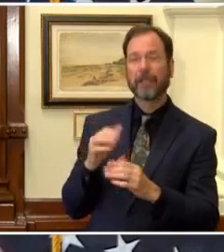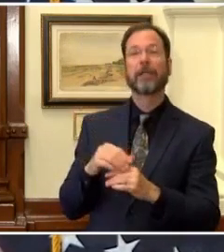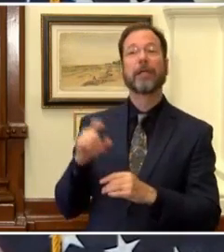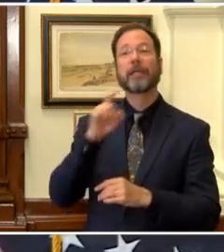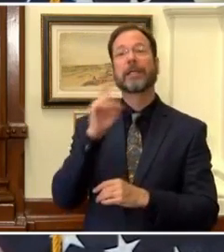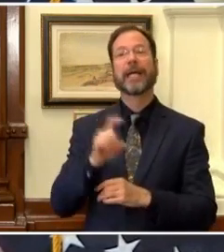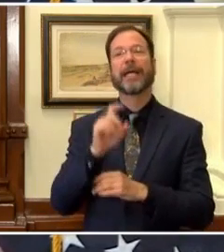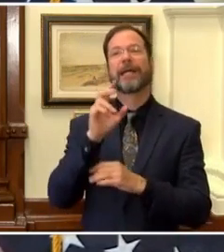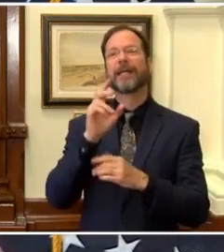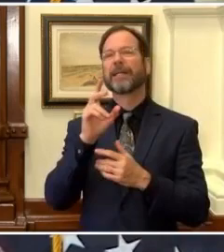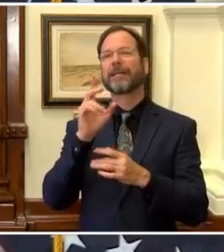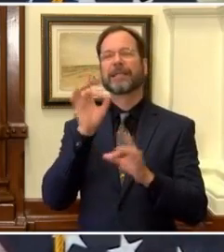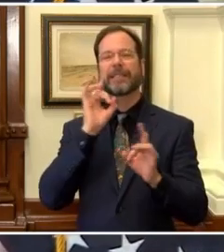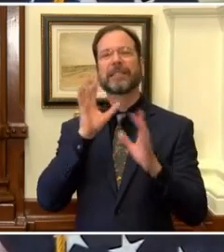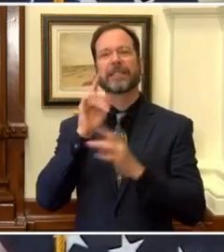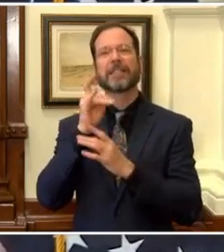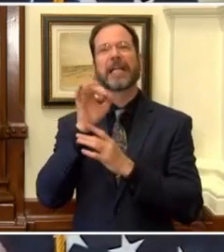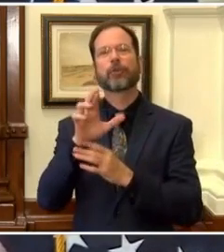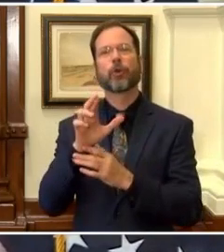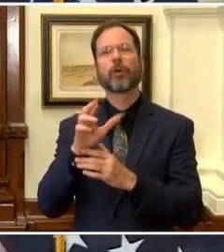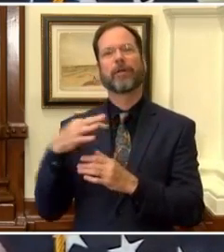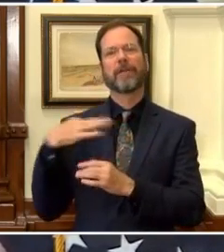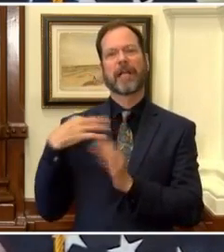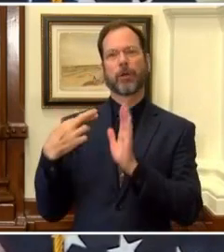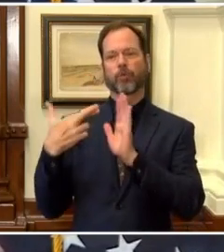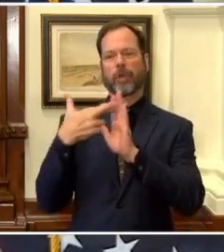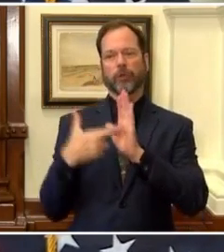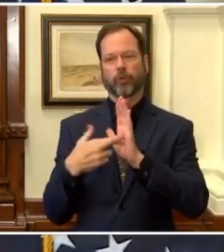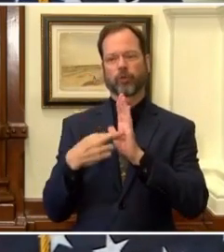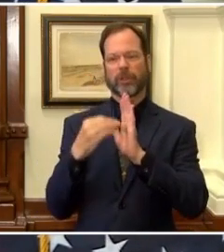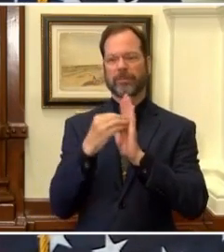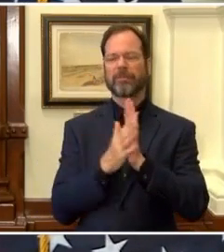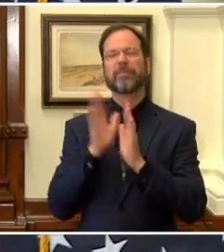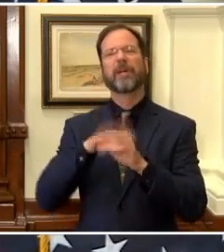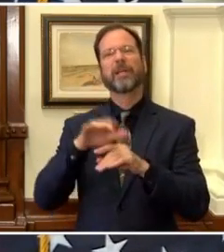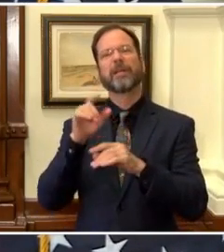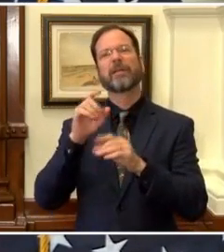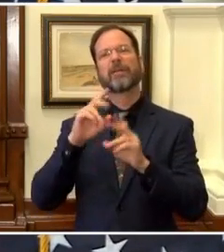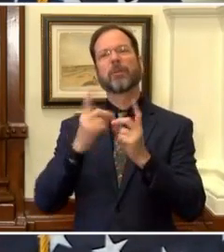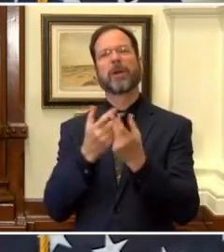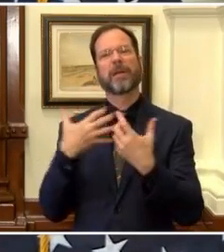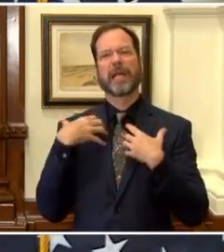ONE THING I WOULD REMIND EVERYBODY OF IS THE TEXAS